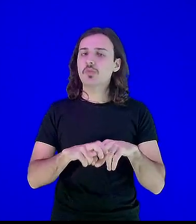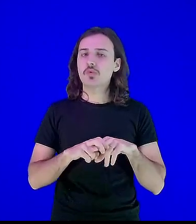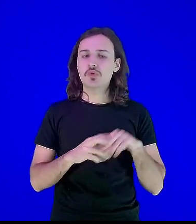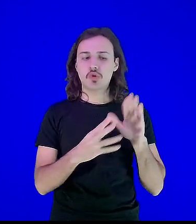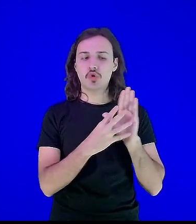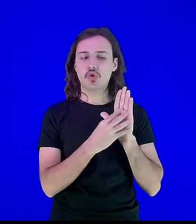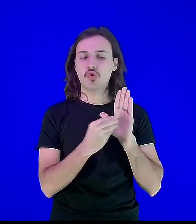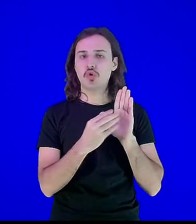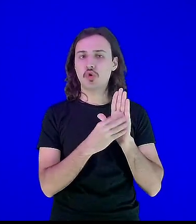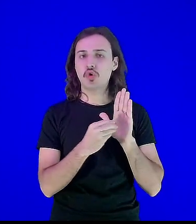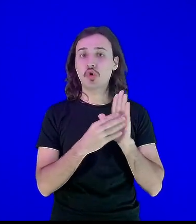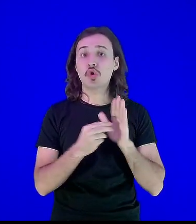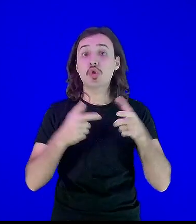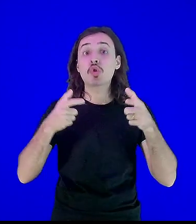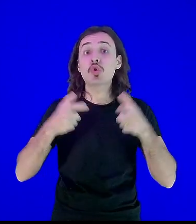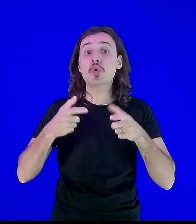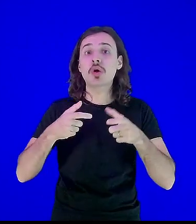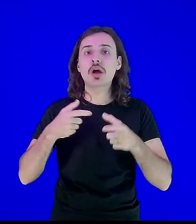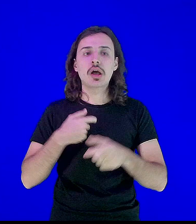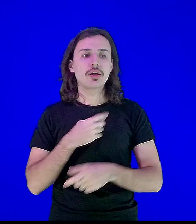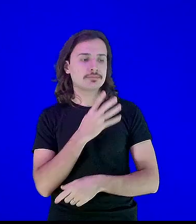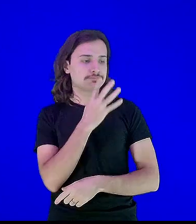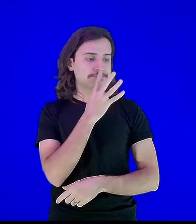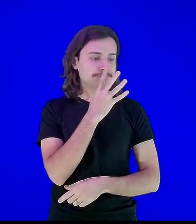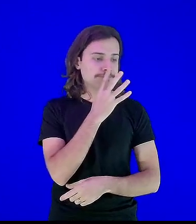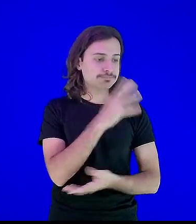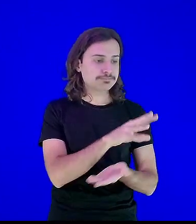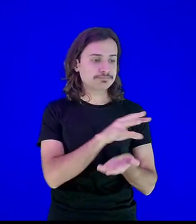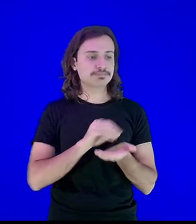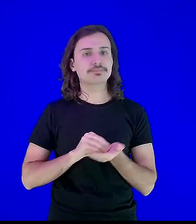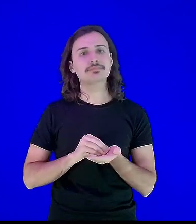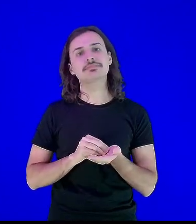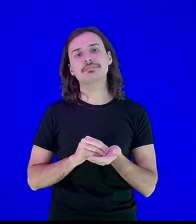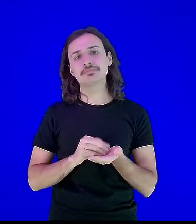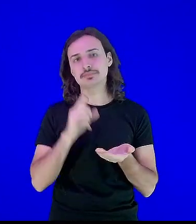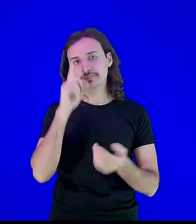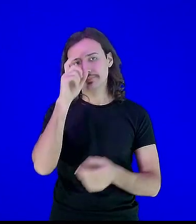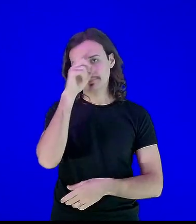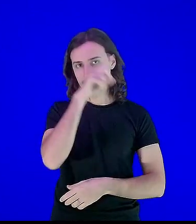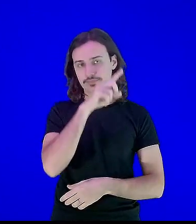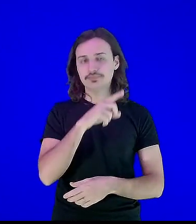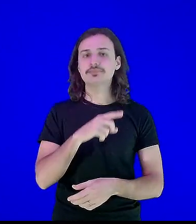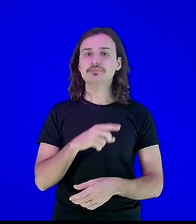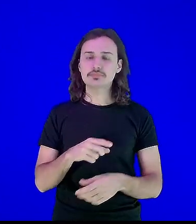and that's why I really want to thanks the Deaf Community the Brazilian Deaf Community